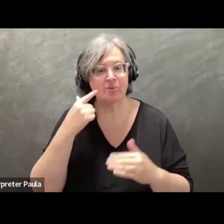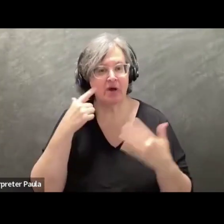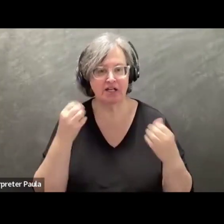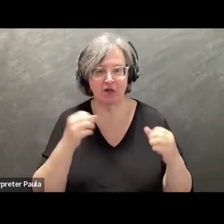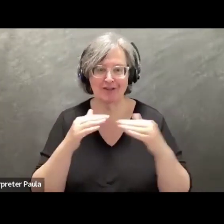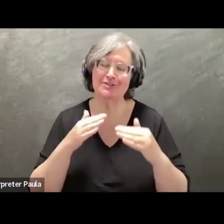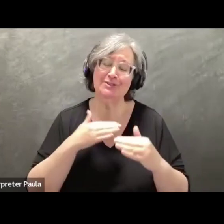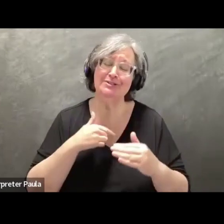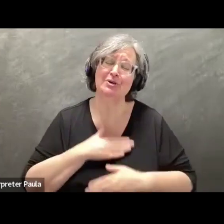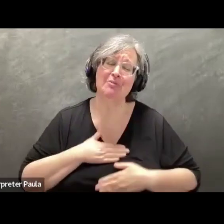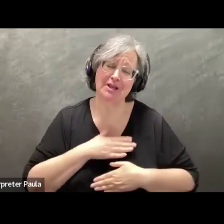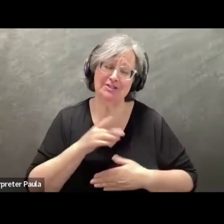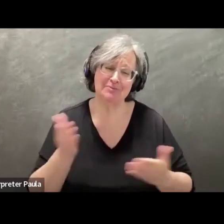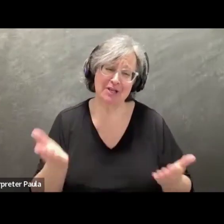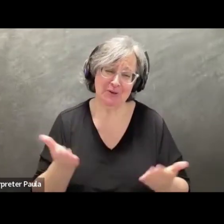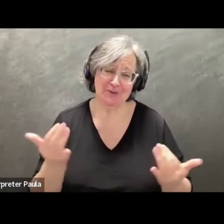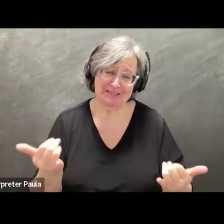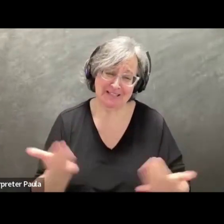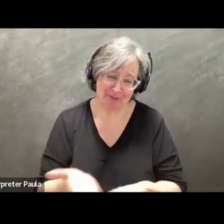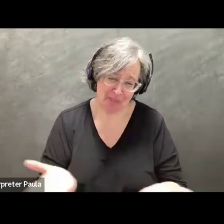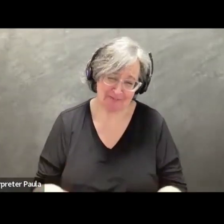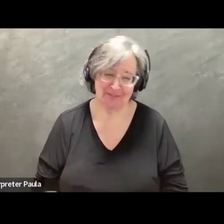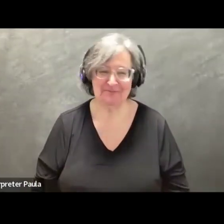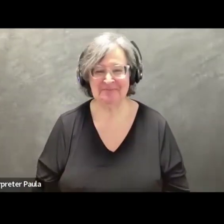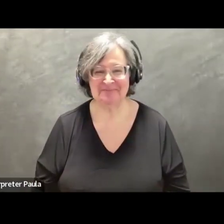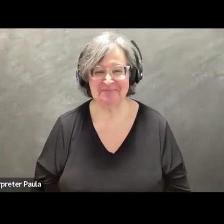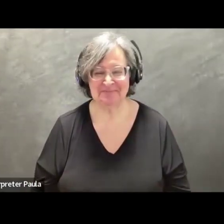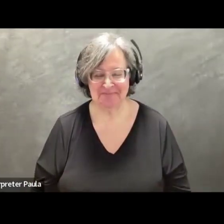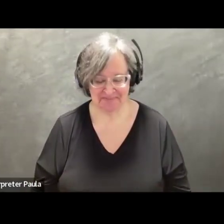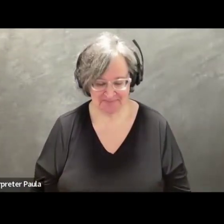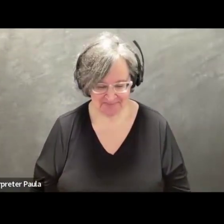pleasure to be here with you all today. Thank you, Angela.